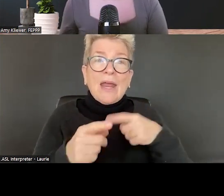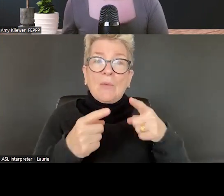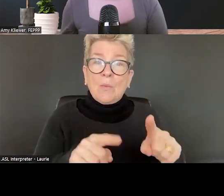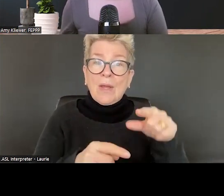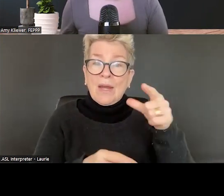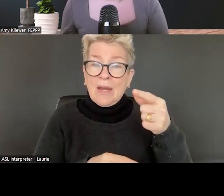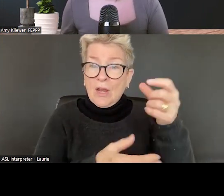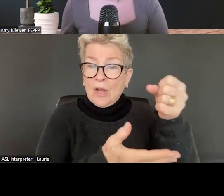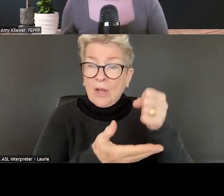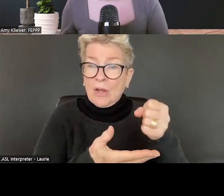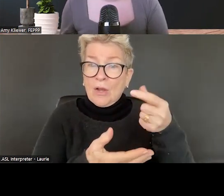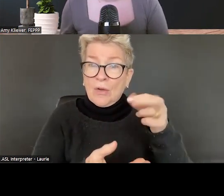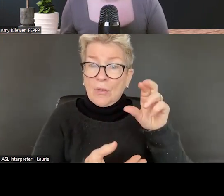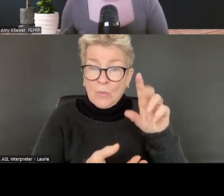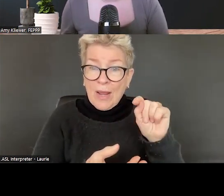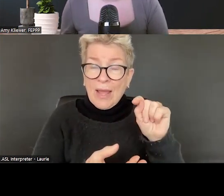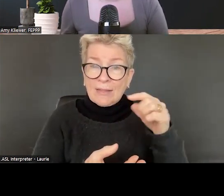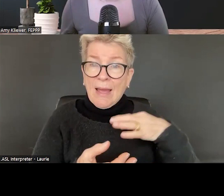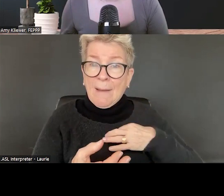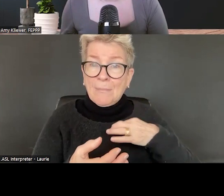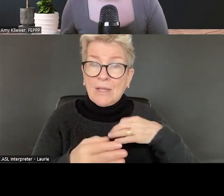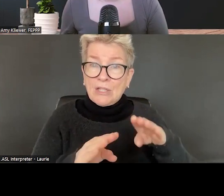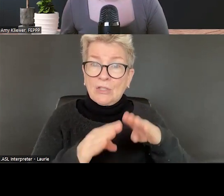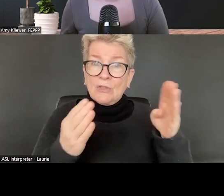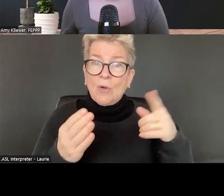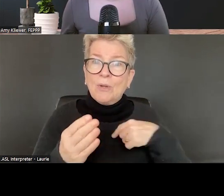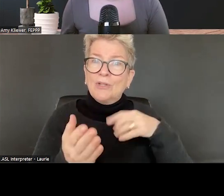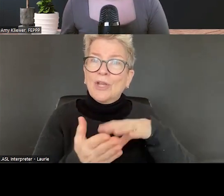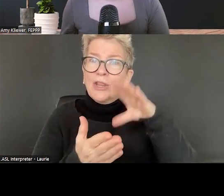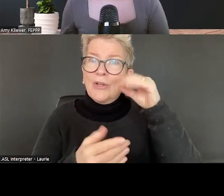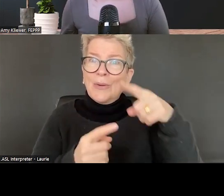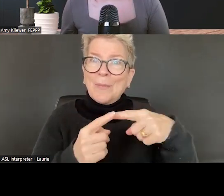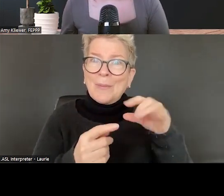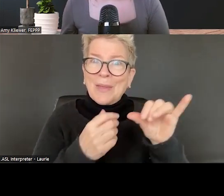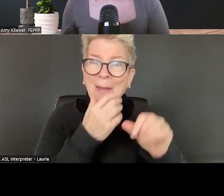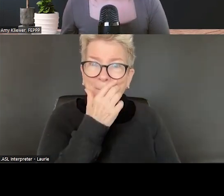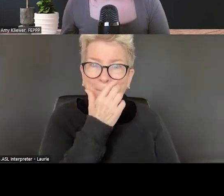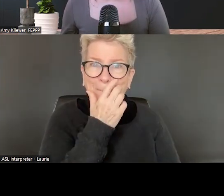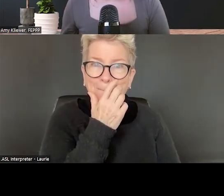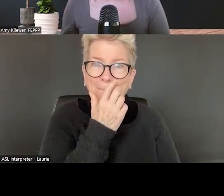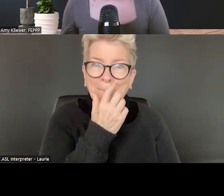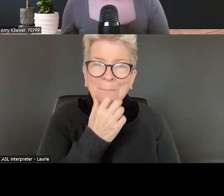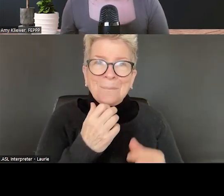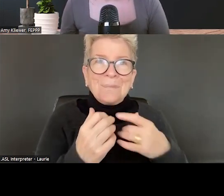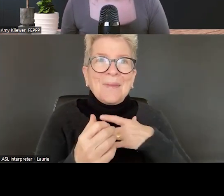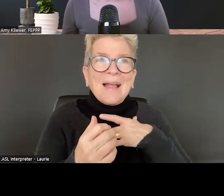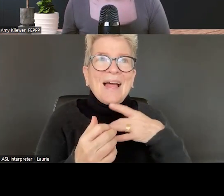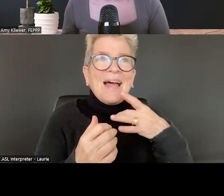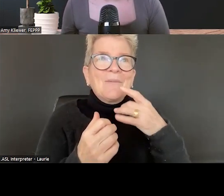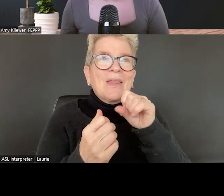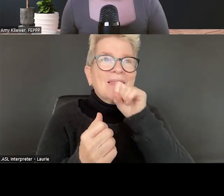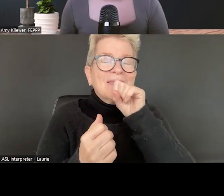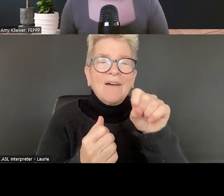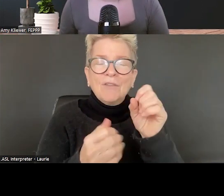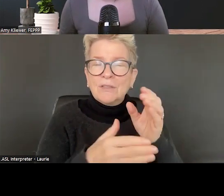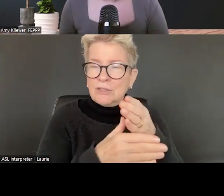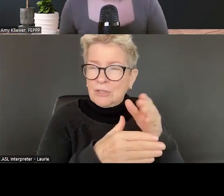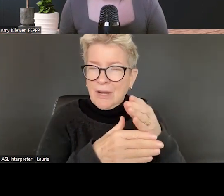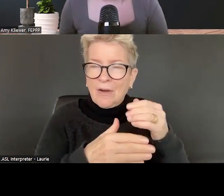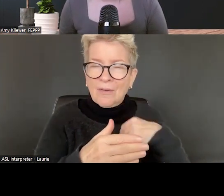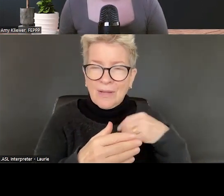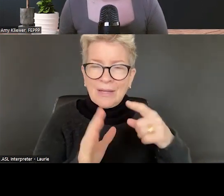you'll be first to hear about them. And I'd love to share an example of what you will find on our